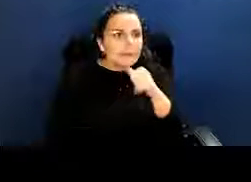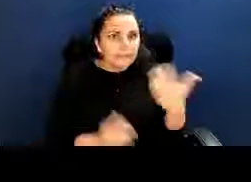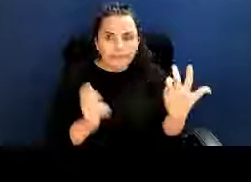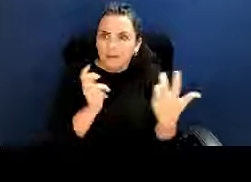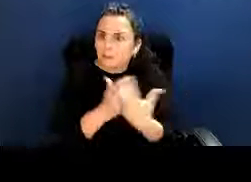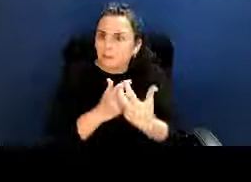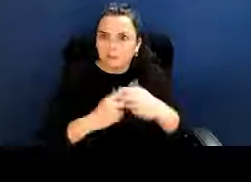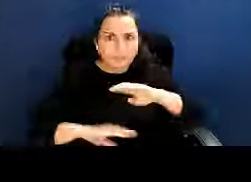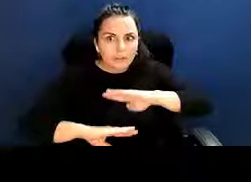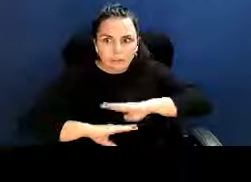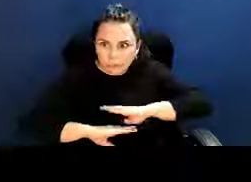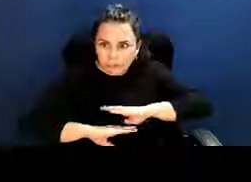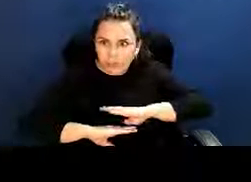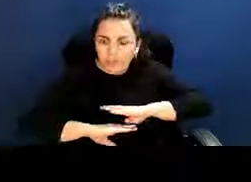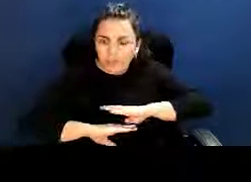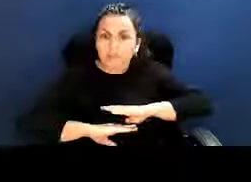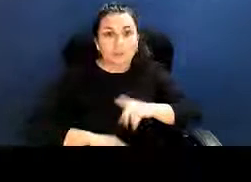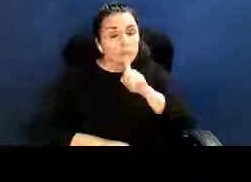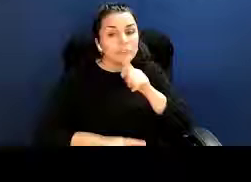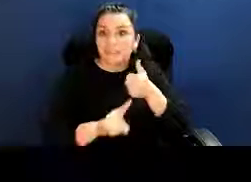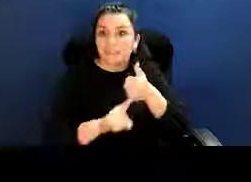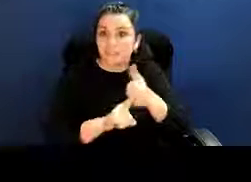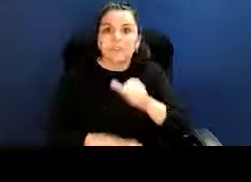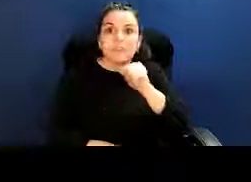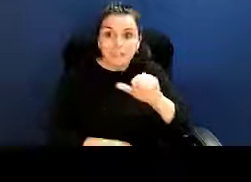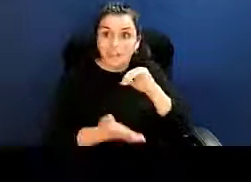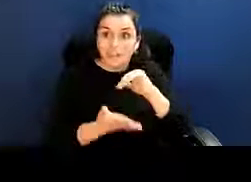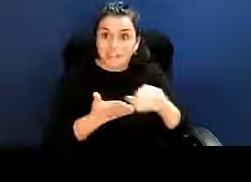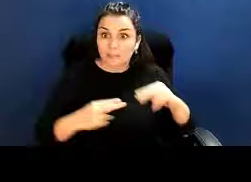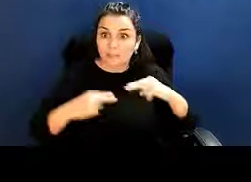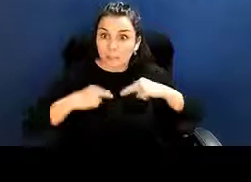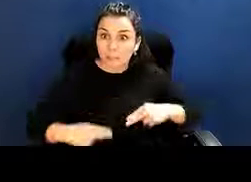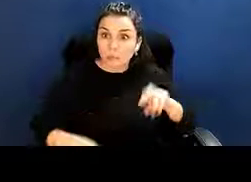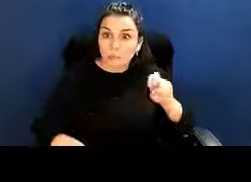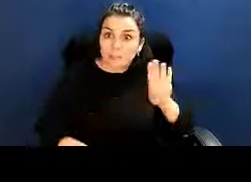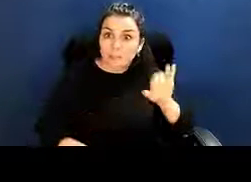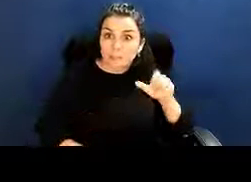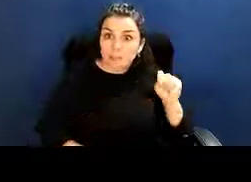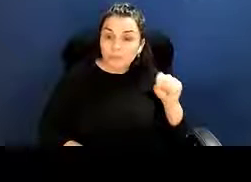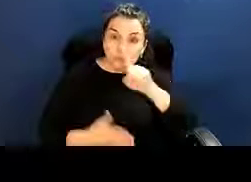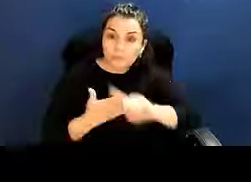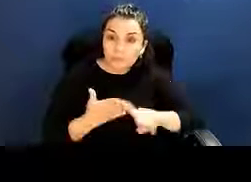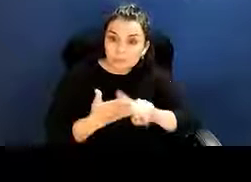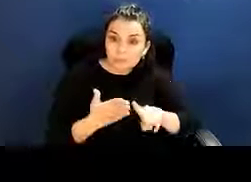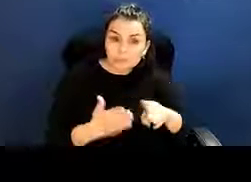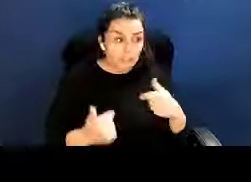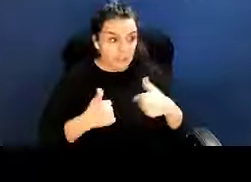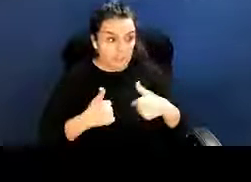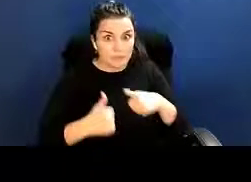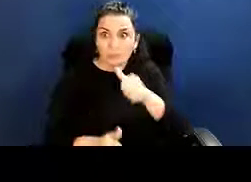if it's actually nonexempt human subjects research, and that you've failed to comply with the regulatory requirements